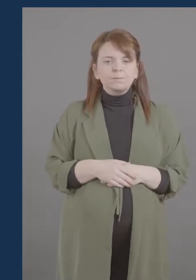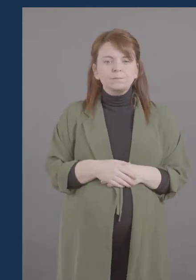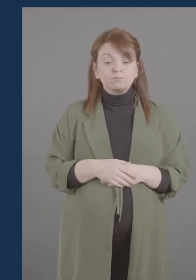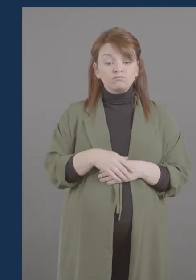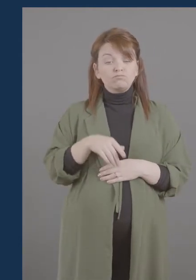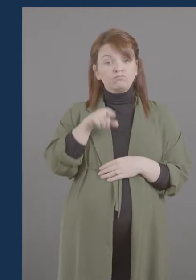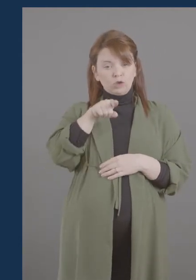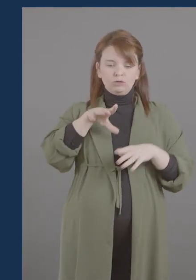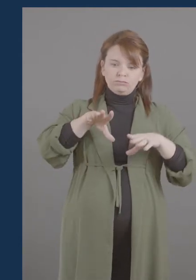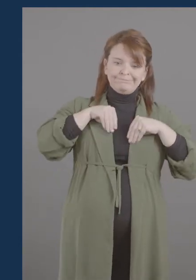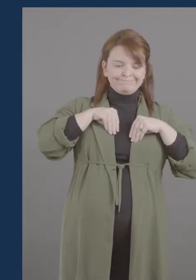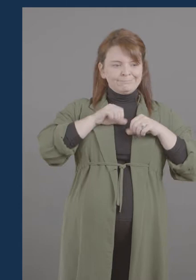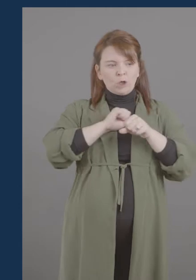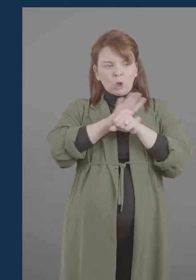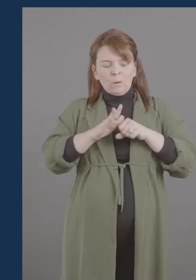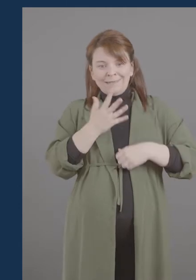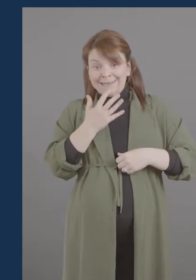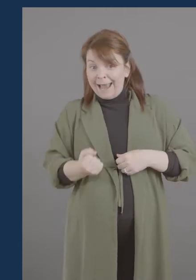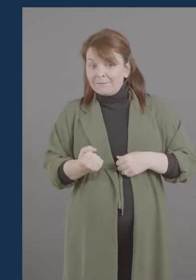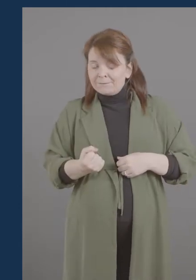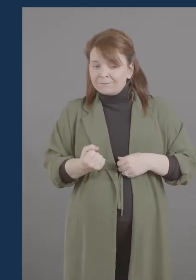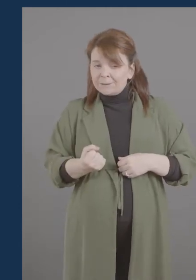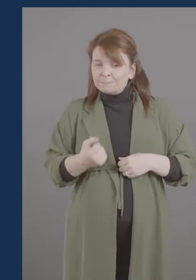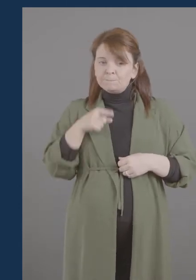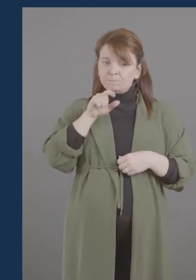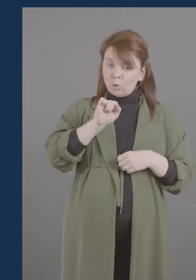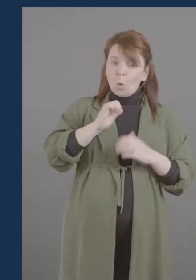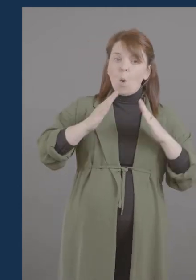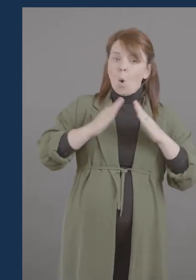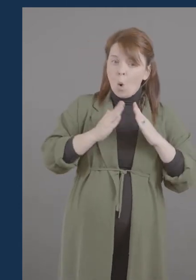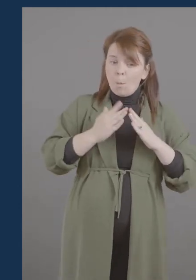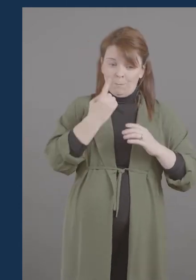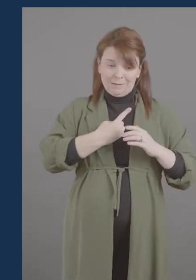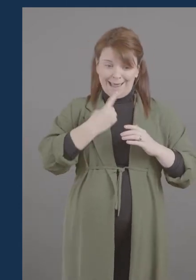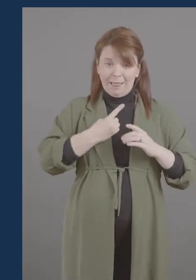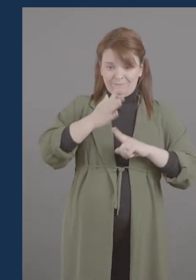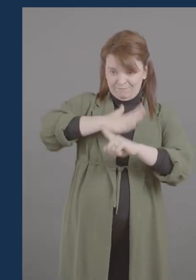If you test positive, you and anyone you live with will need to self-isolate and follow Government guidelines.